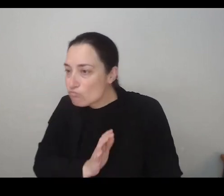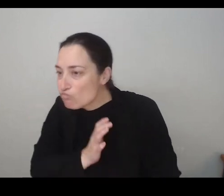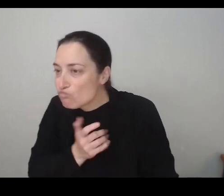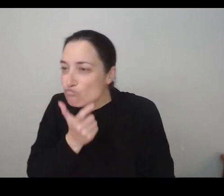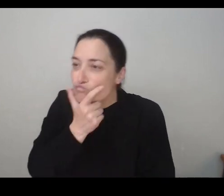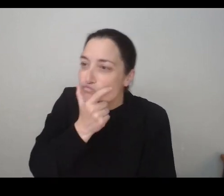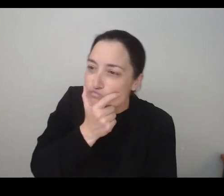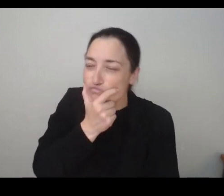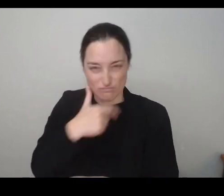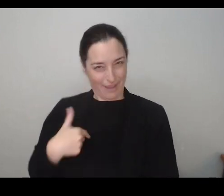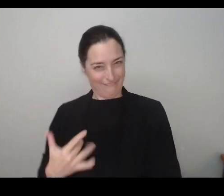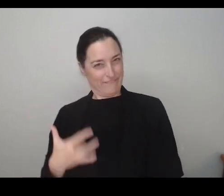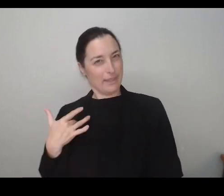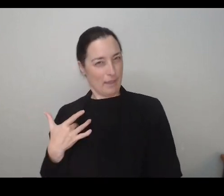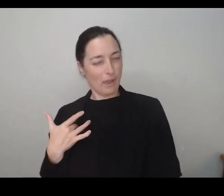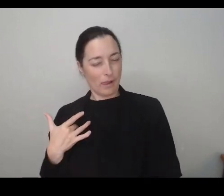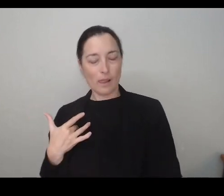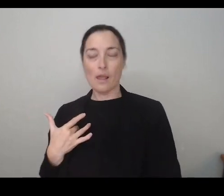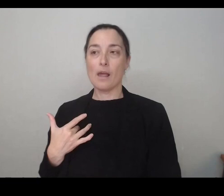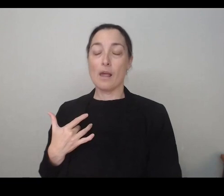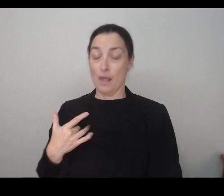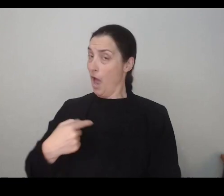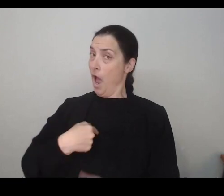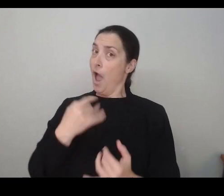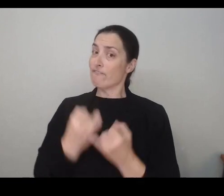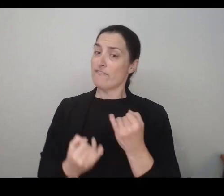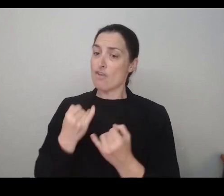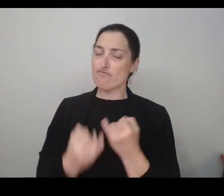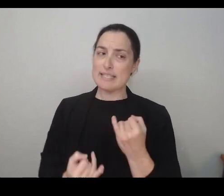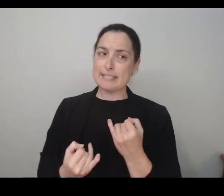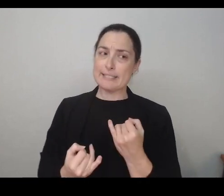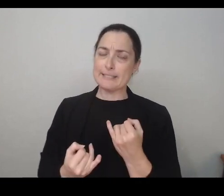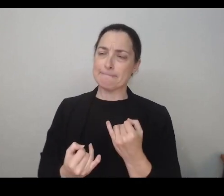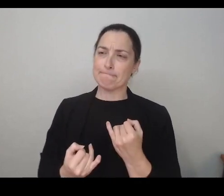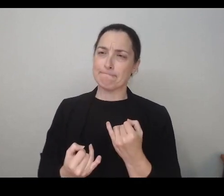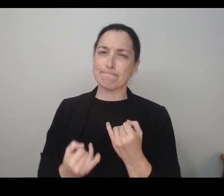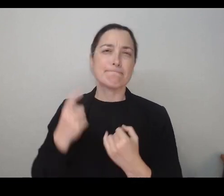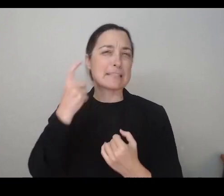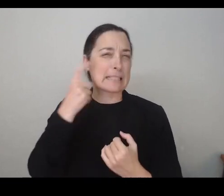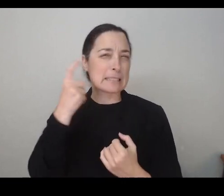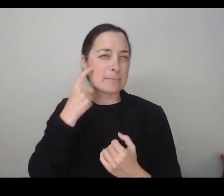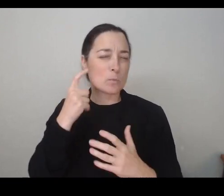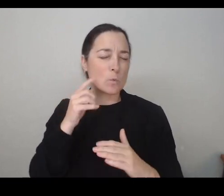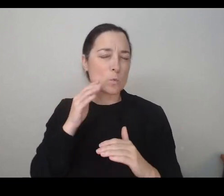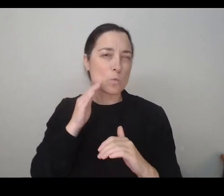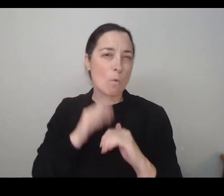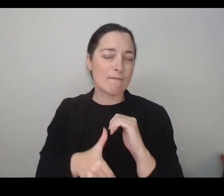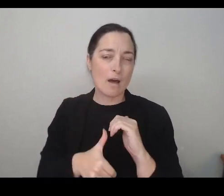And also I have to say that I was very sensible about the fact that Gauguin is using Tahitian